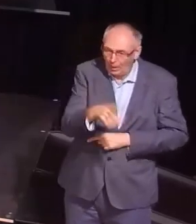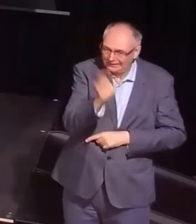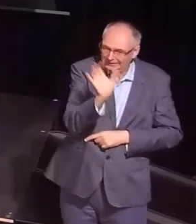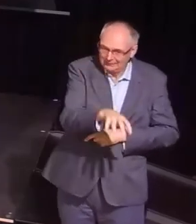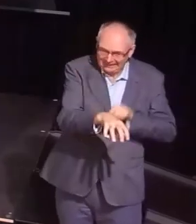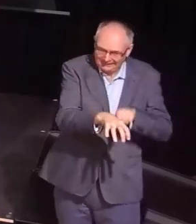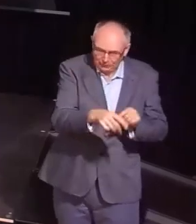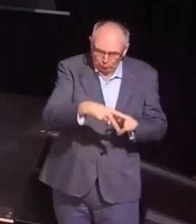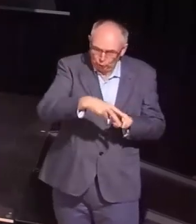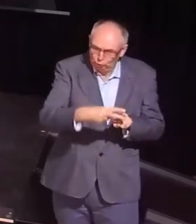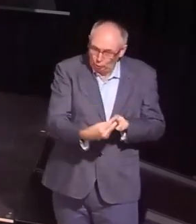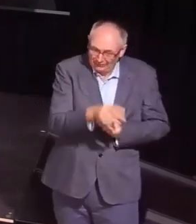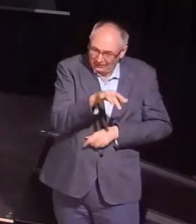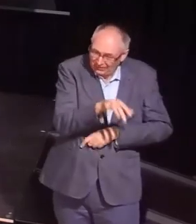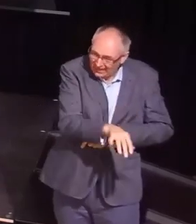so people can easily find and use them.